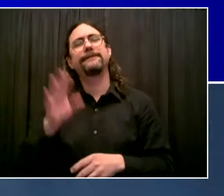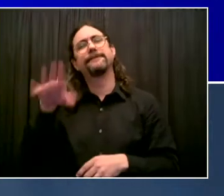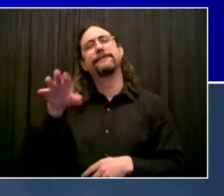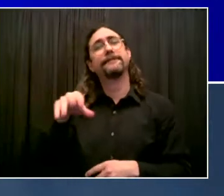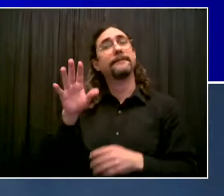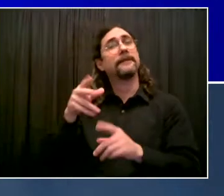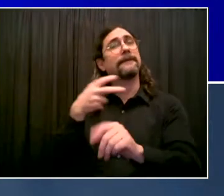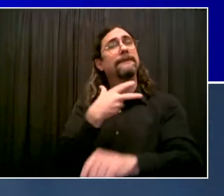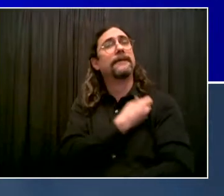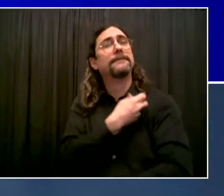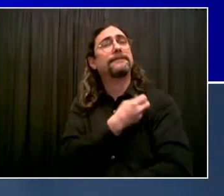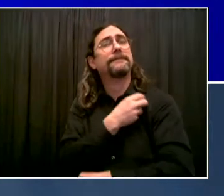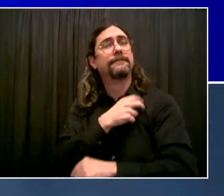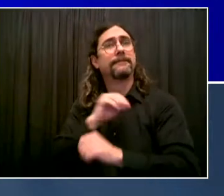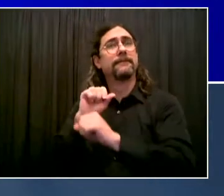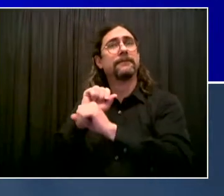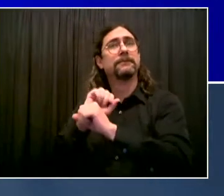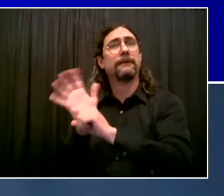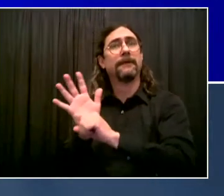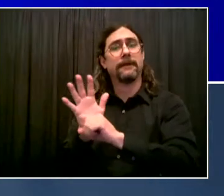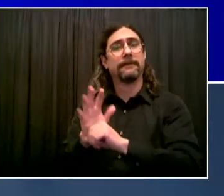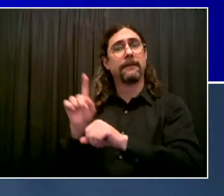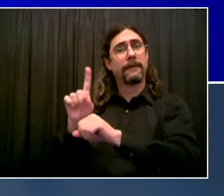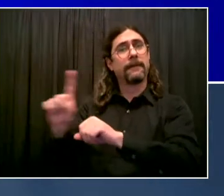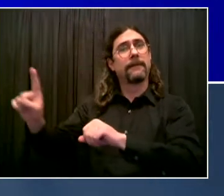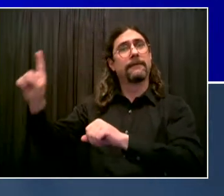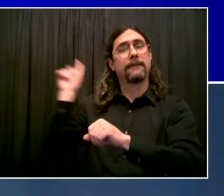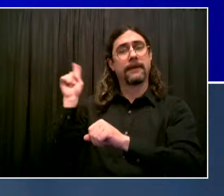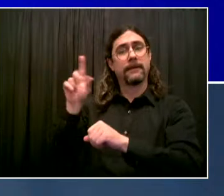LET'S TALK ABOUT SOME OTHER INSPIRING NEWS, LAST WEEK WE HAD OUR BEST WEEK